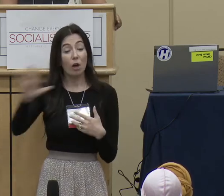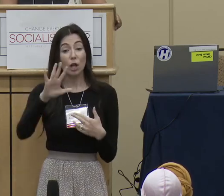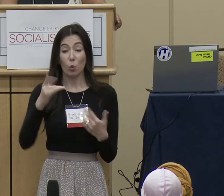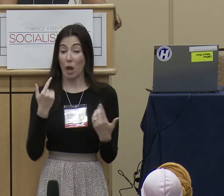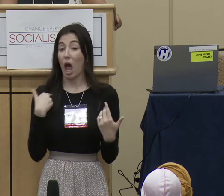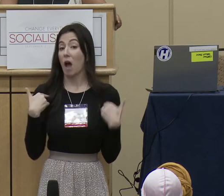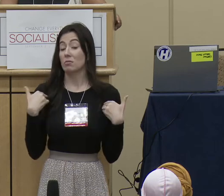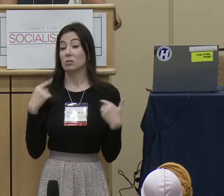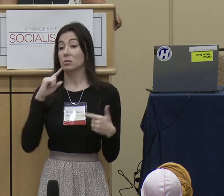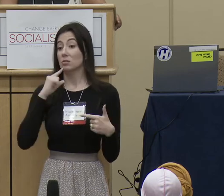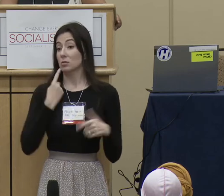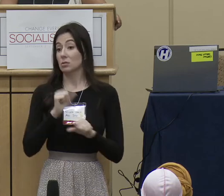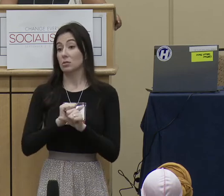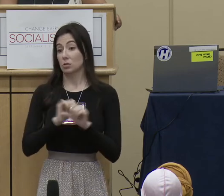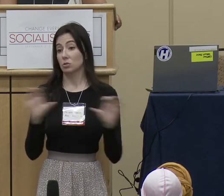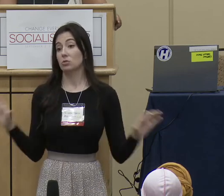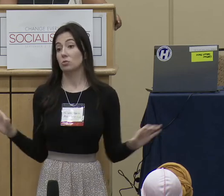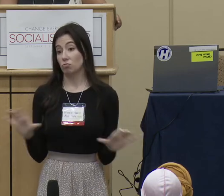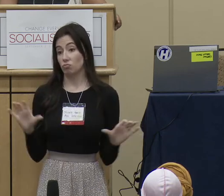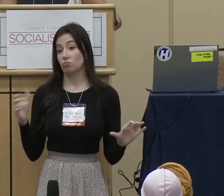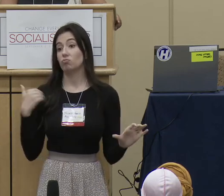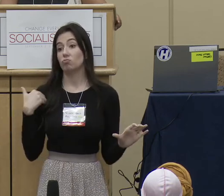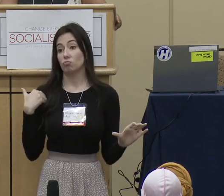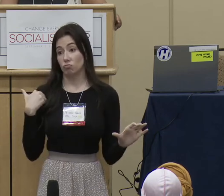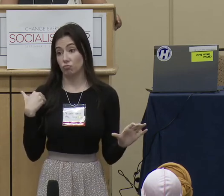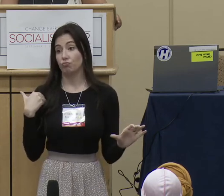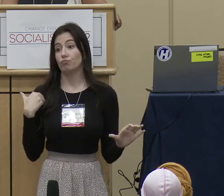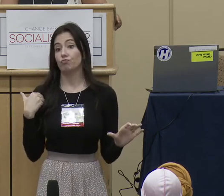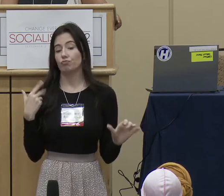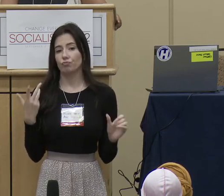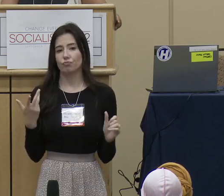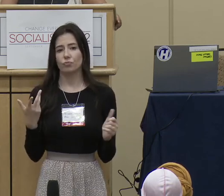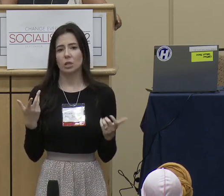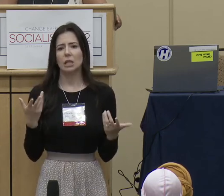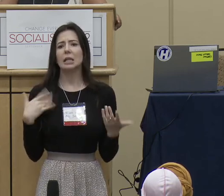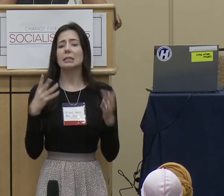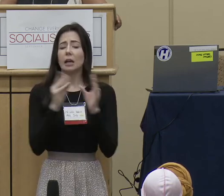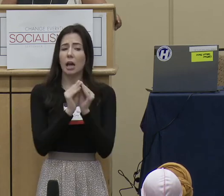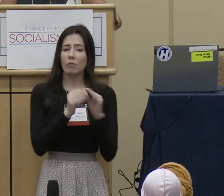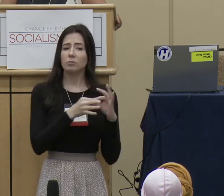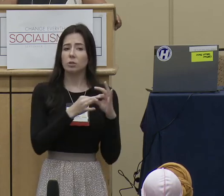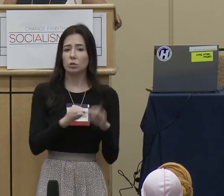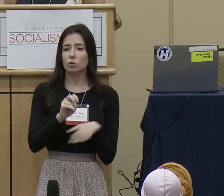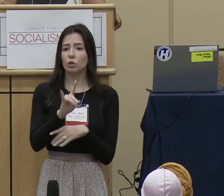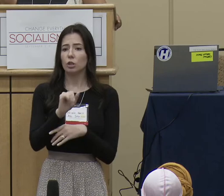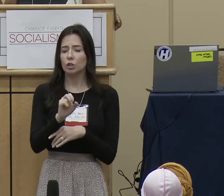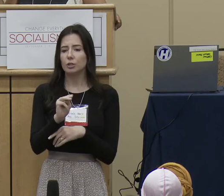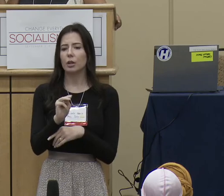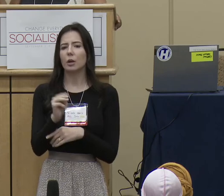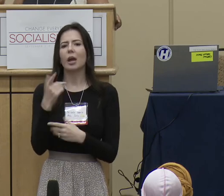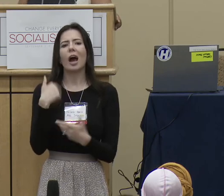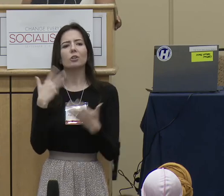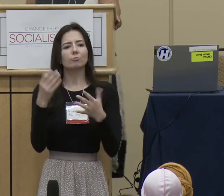get void in my optimism, but there are ruthless enemies out there, and we have serious work to do.